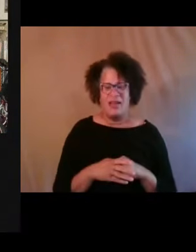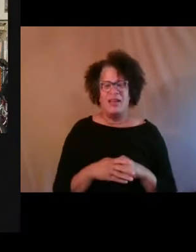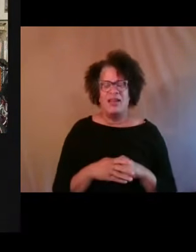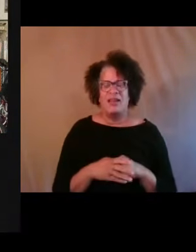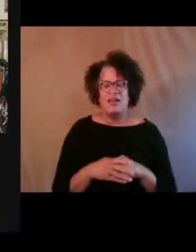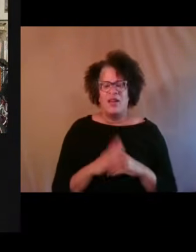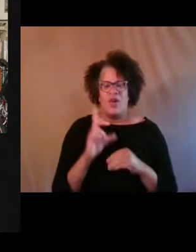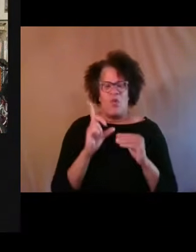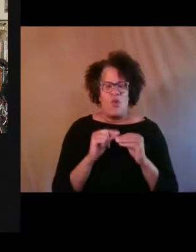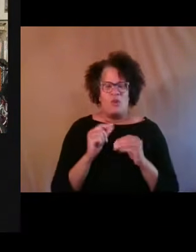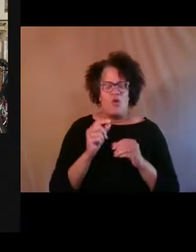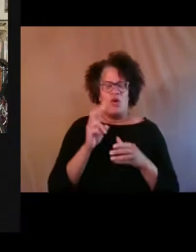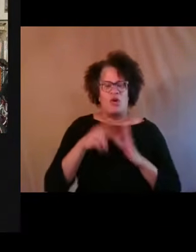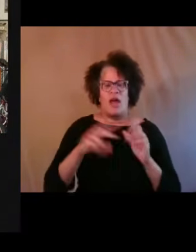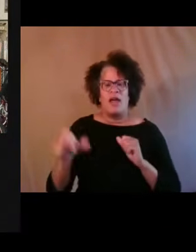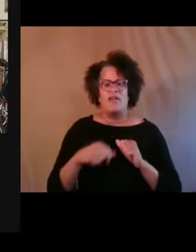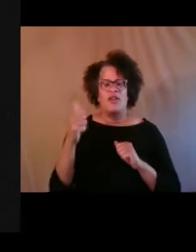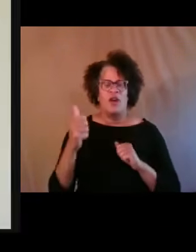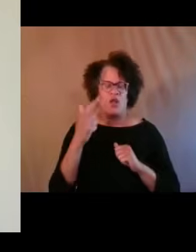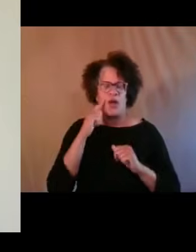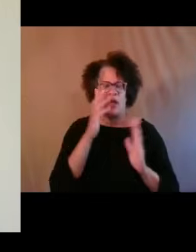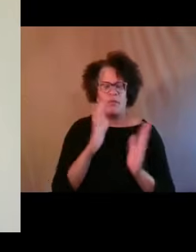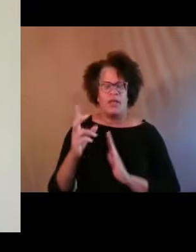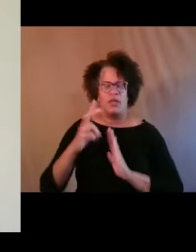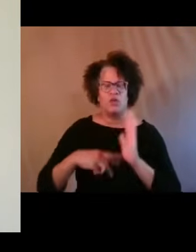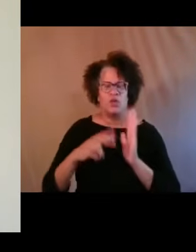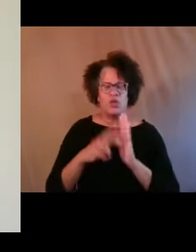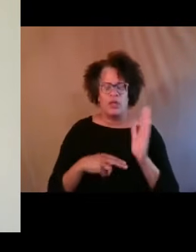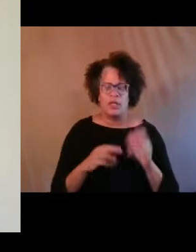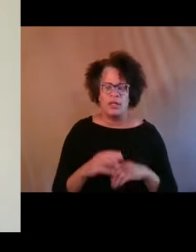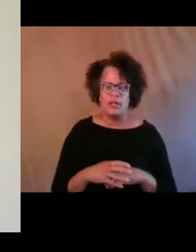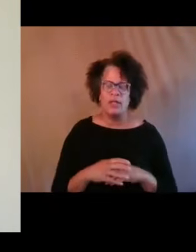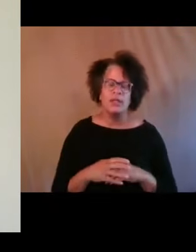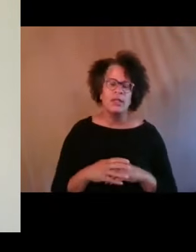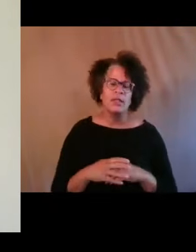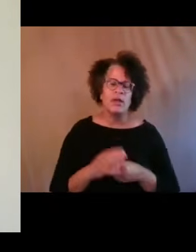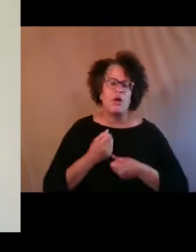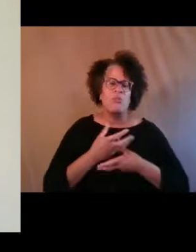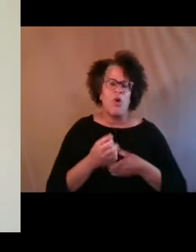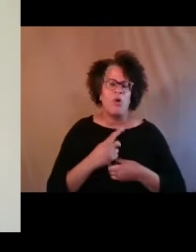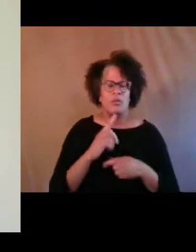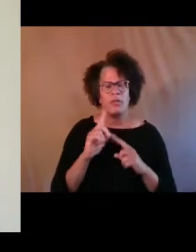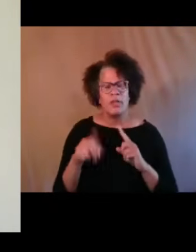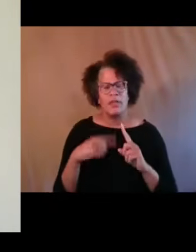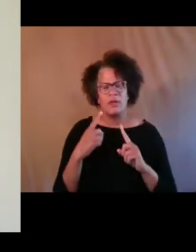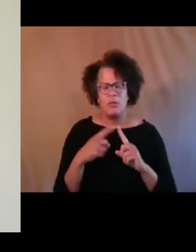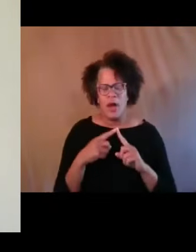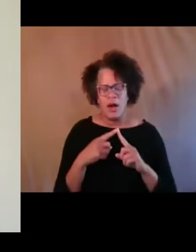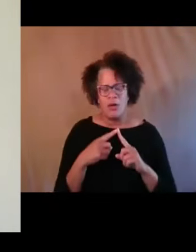I've got another piece. It's kind of about just like the solo journey.